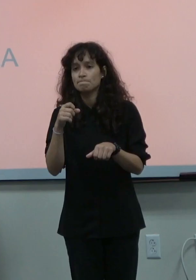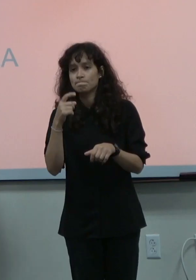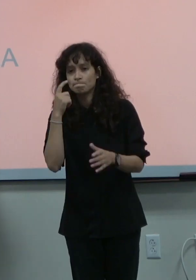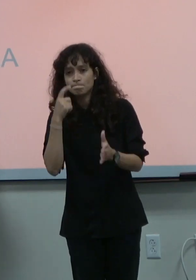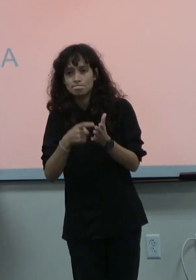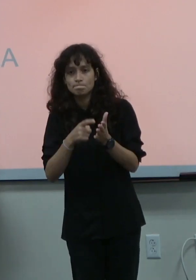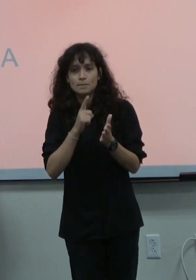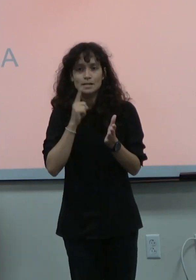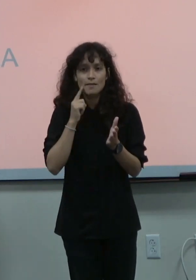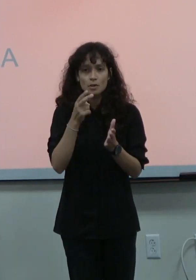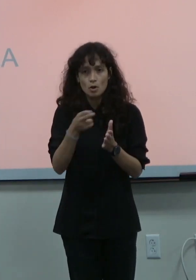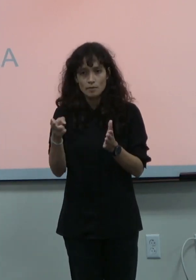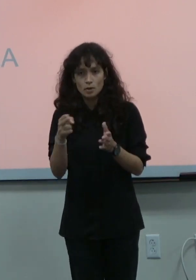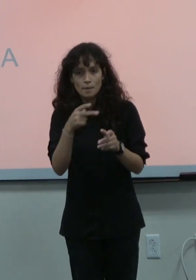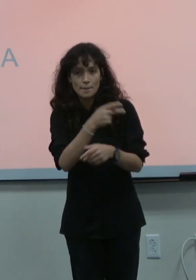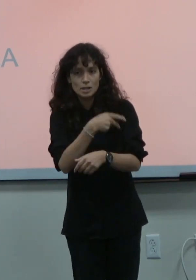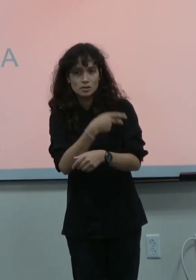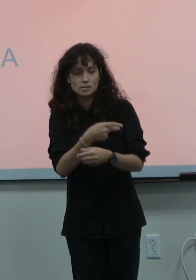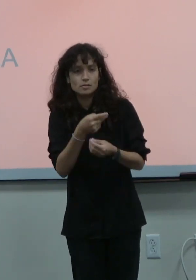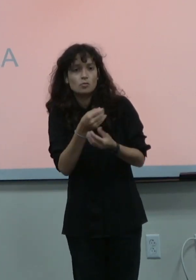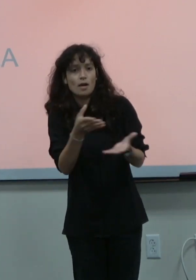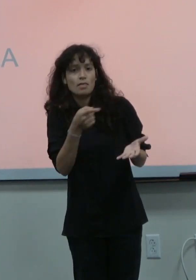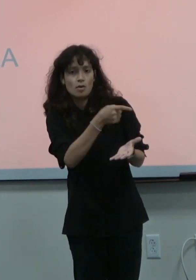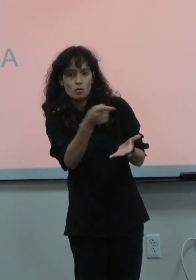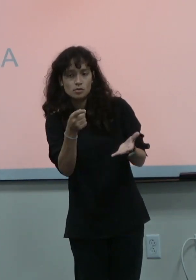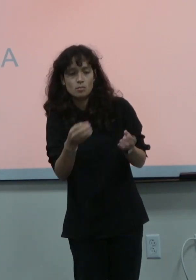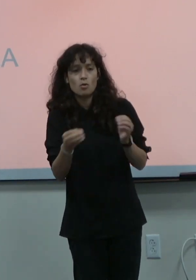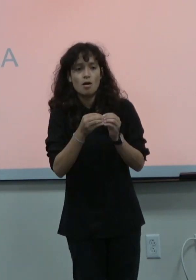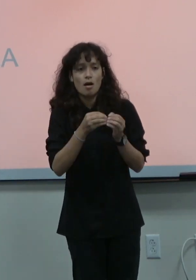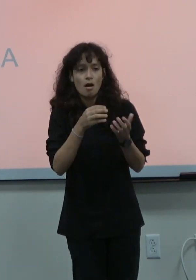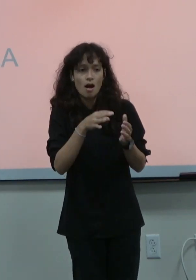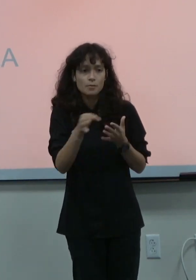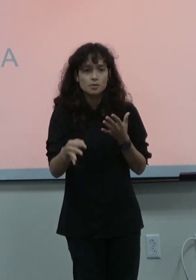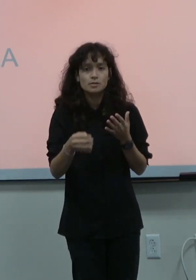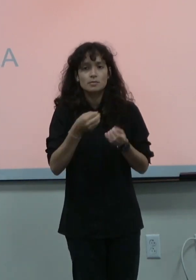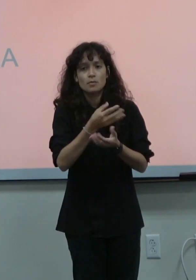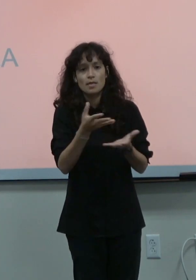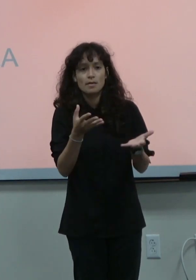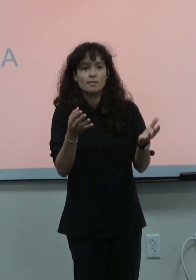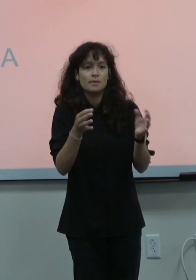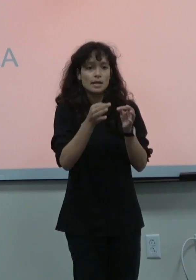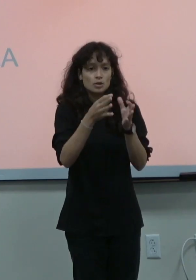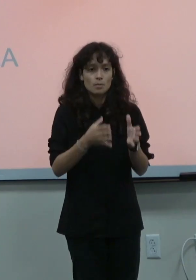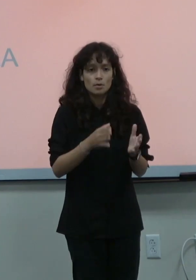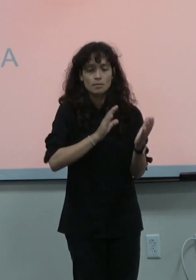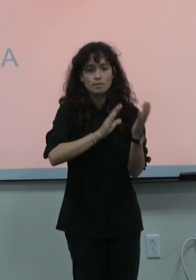and give them more options to have an in-person interpreter or just state their communication preference